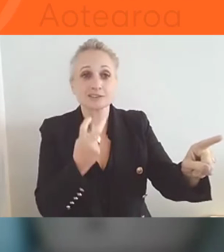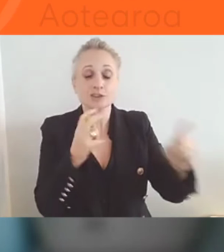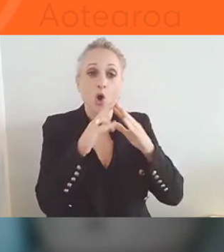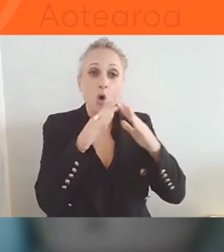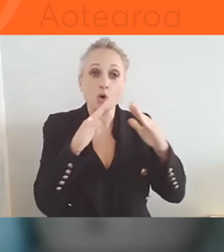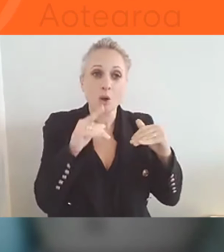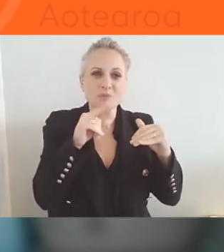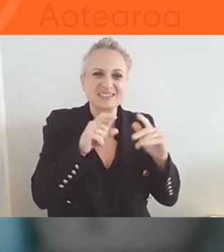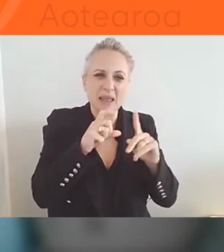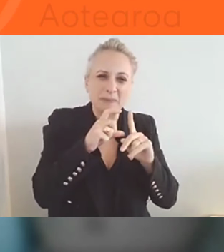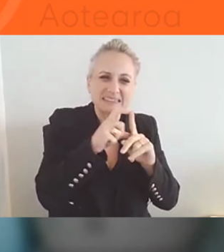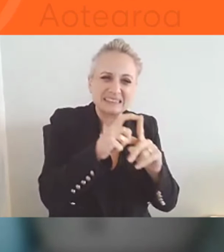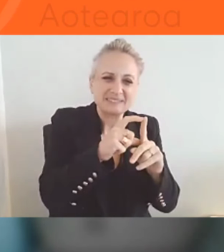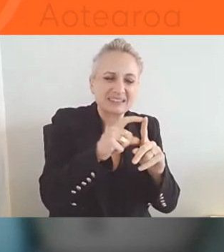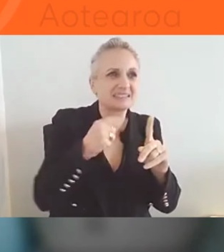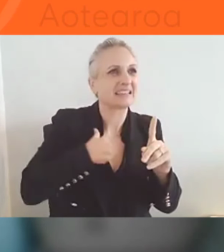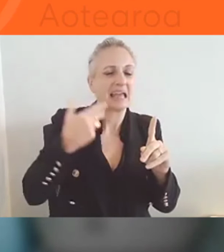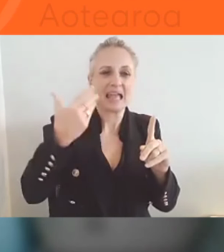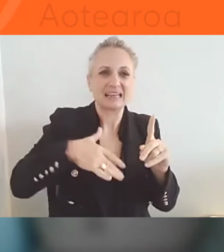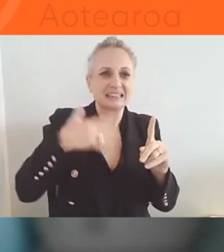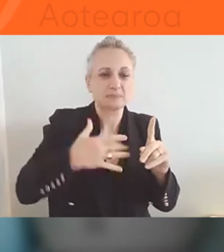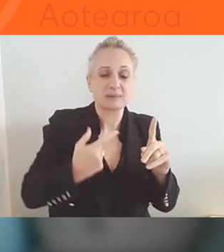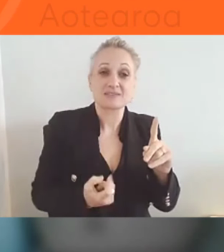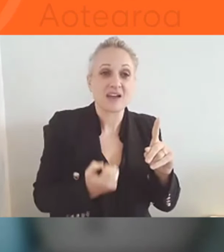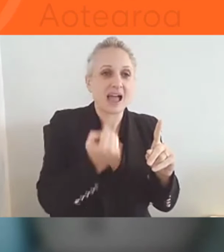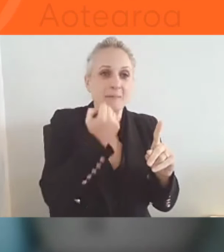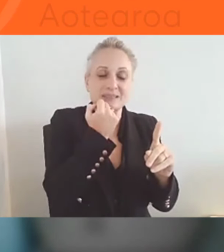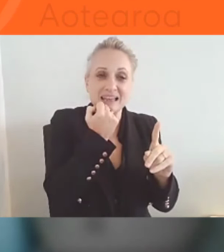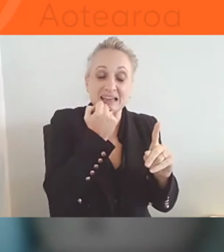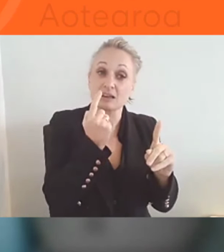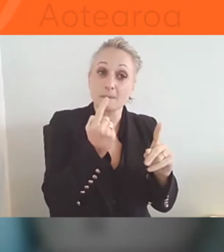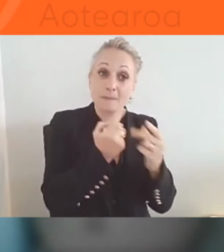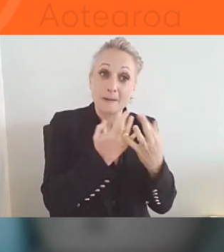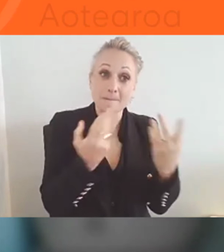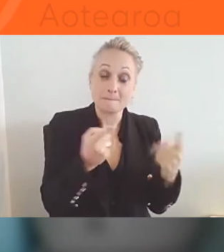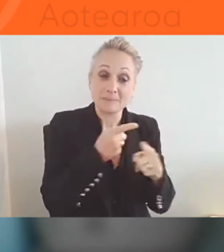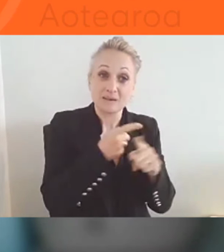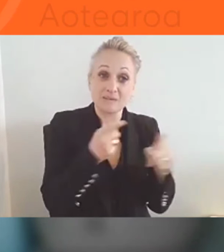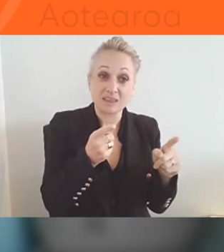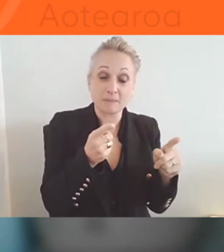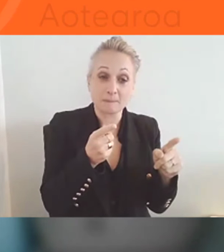and costly to upgrade. However, many of them are usually undertaking,